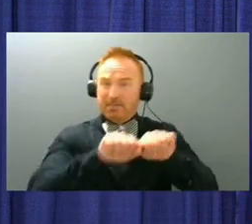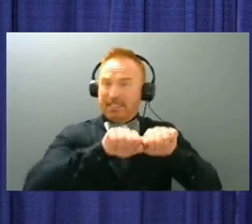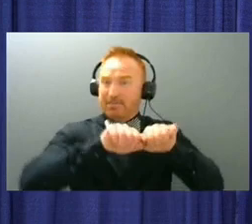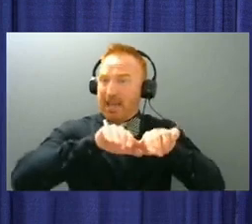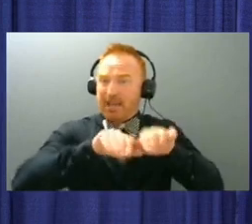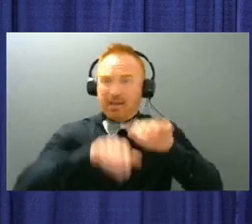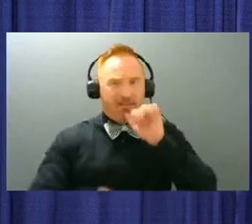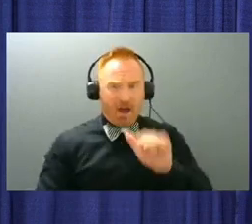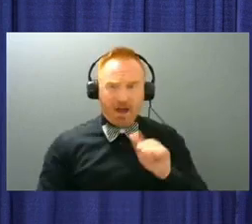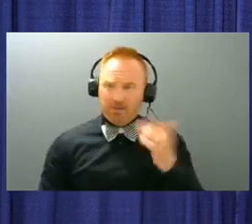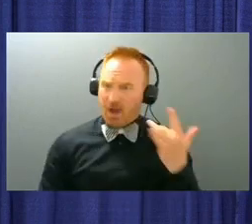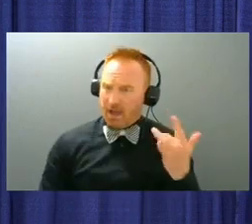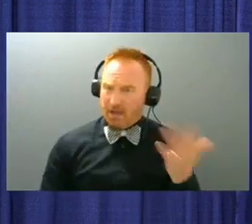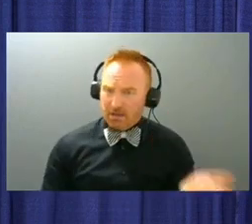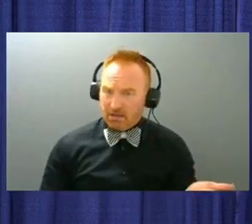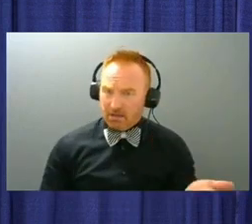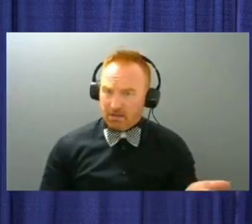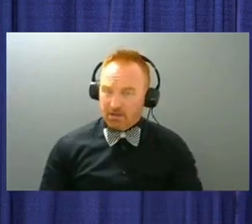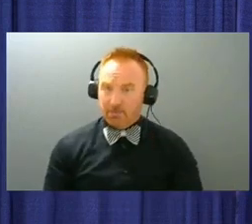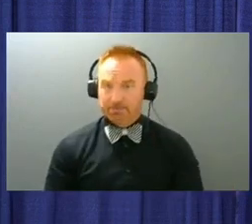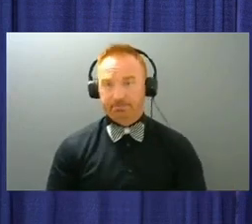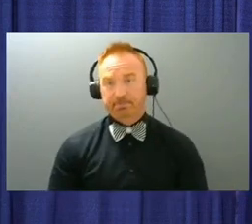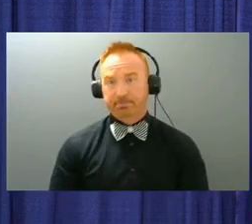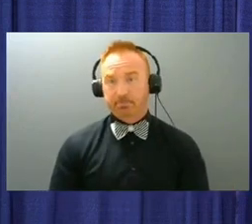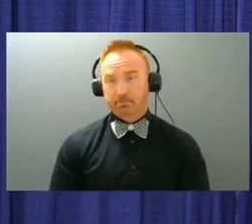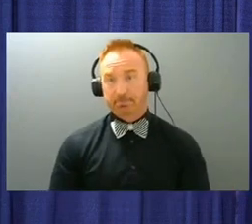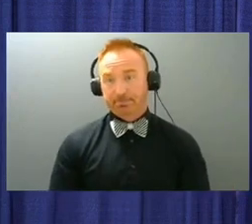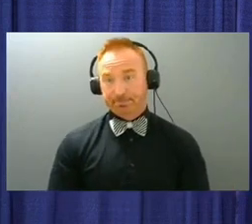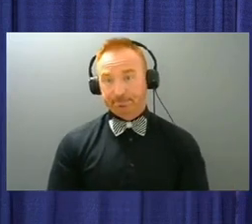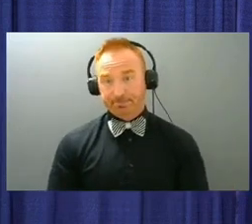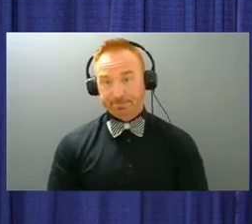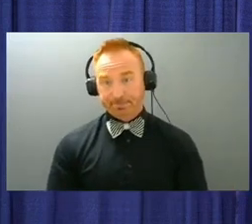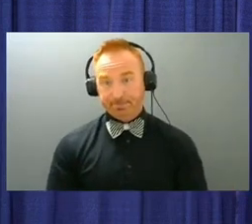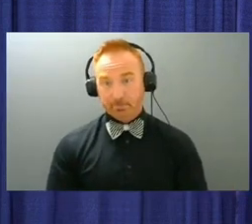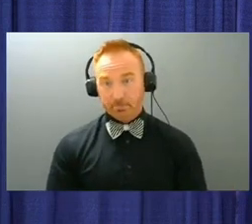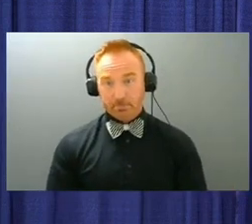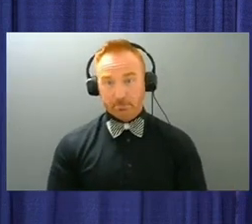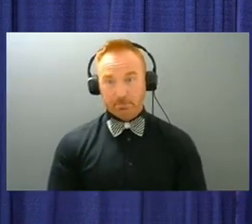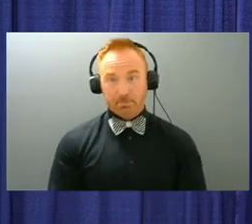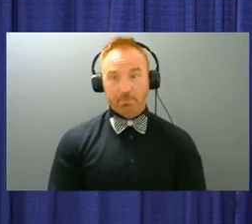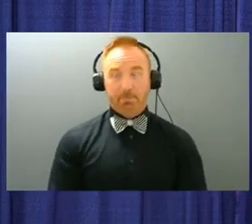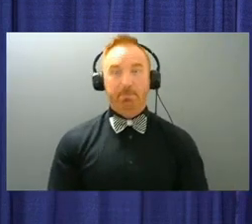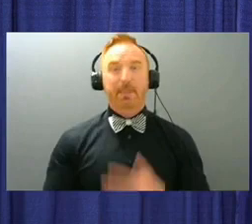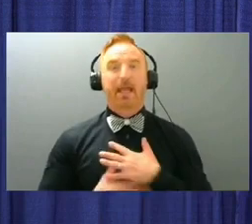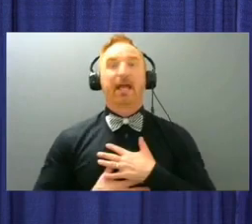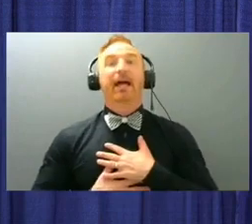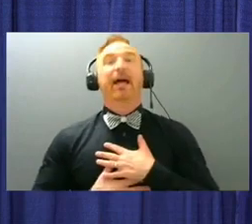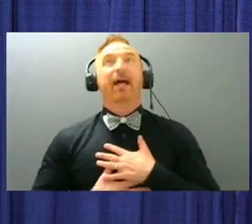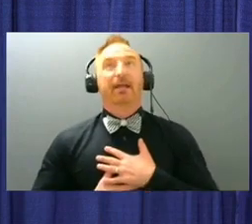lack of spread a result of?